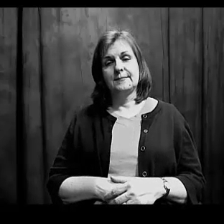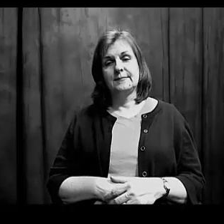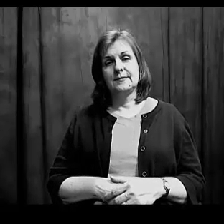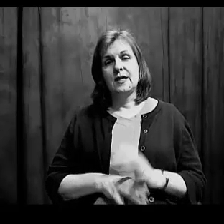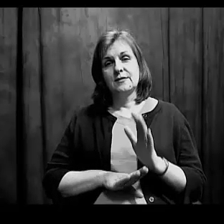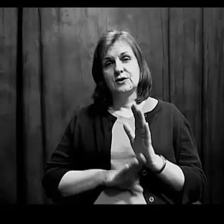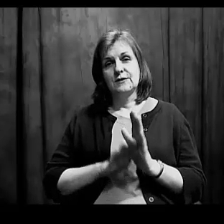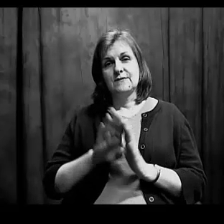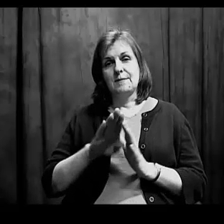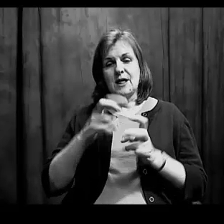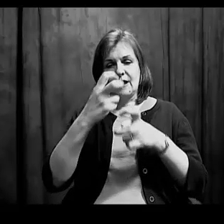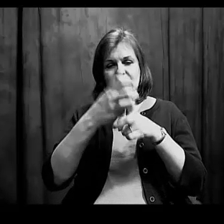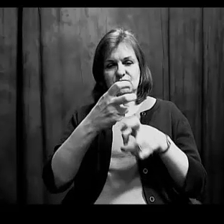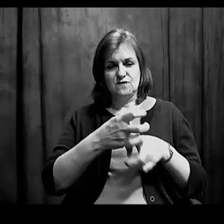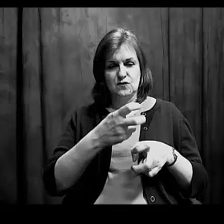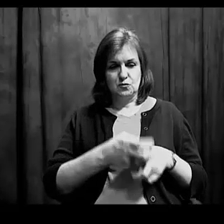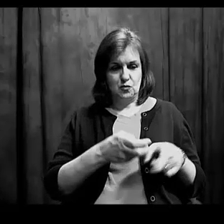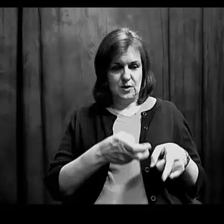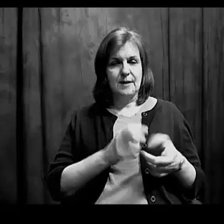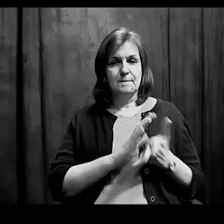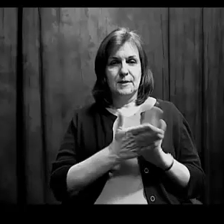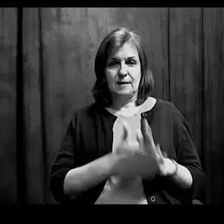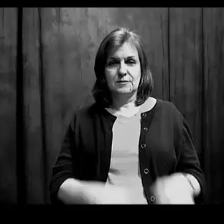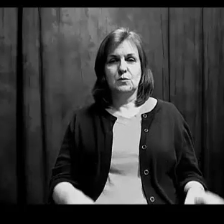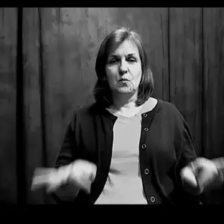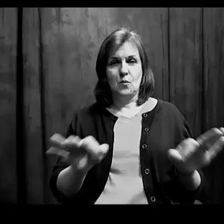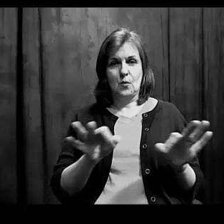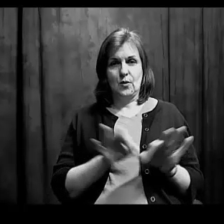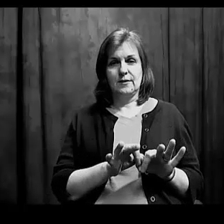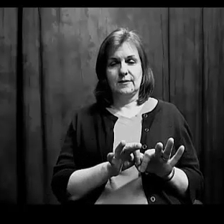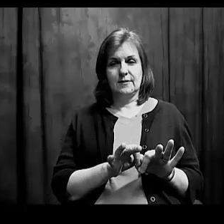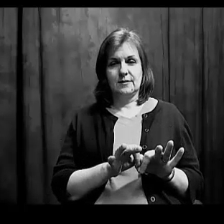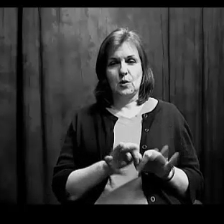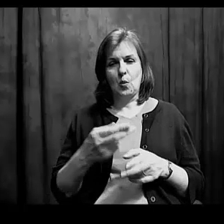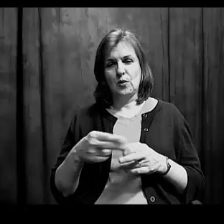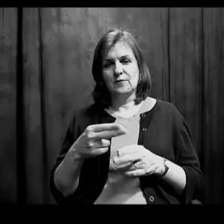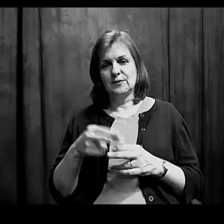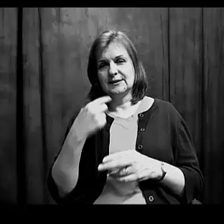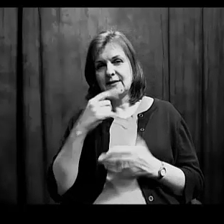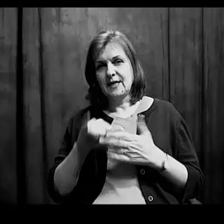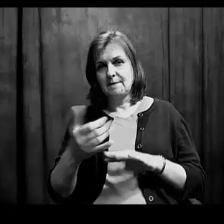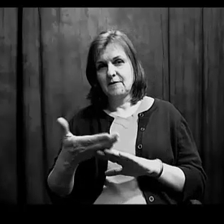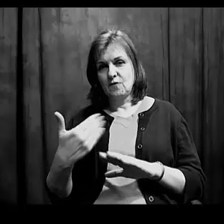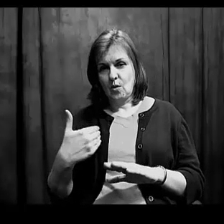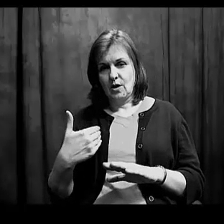of actual vertebral structures becomes very important and we mentioned as briefly before